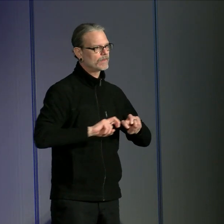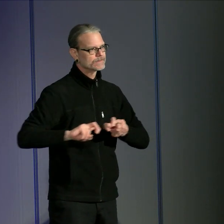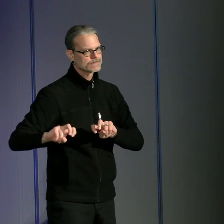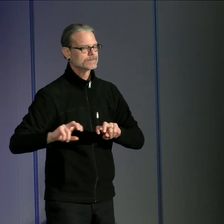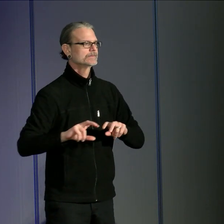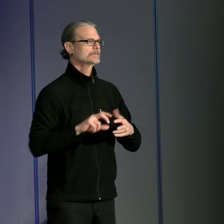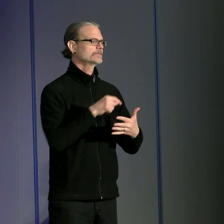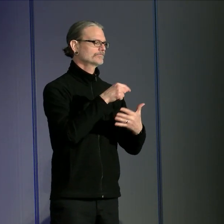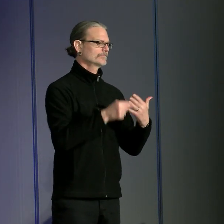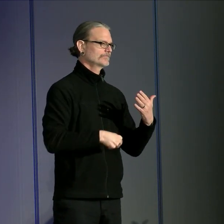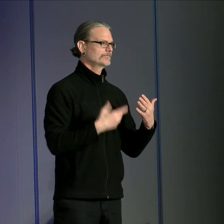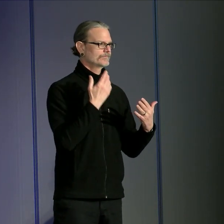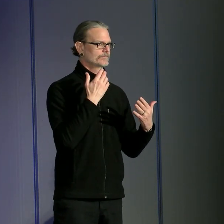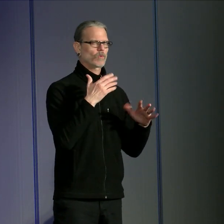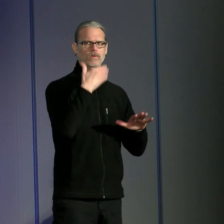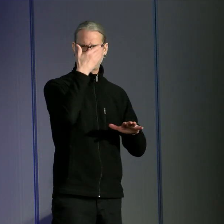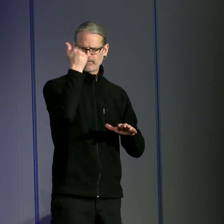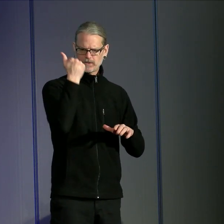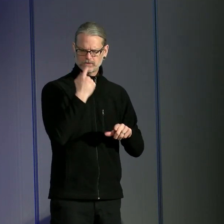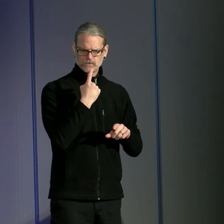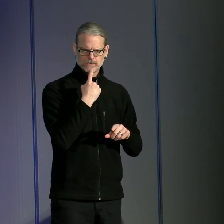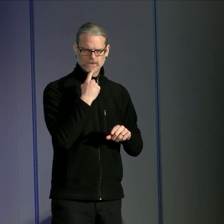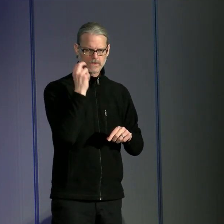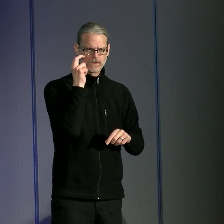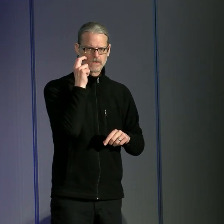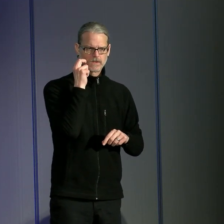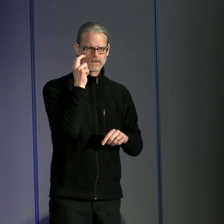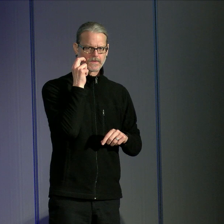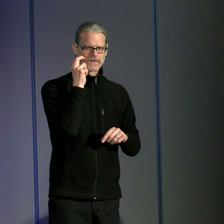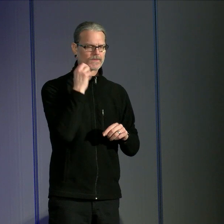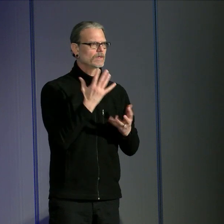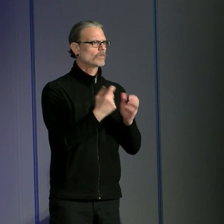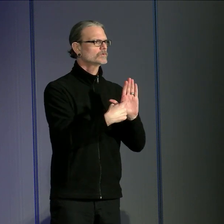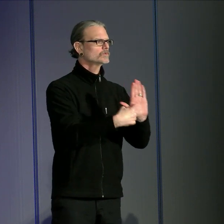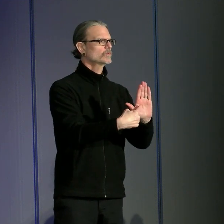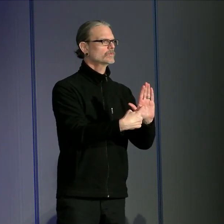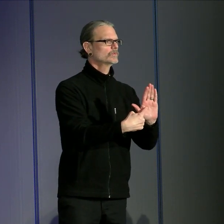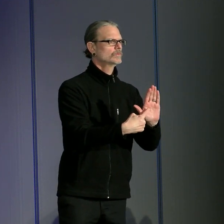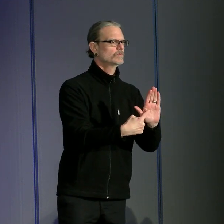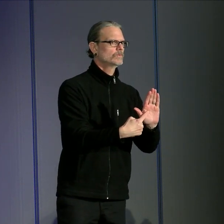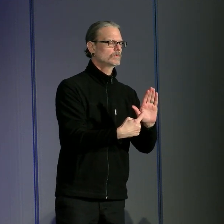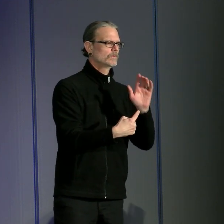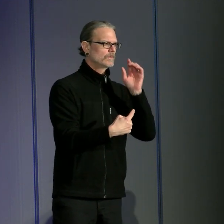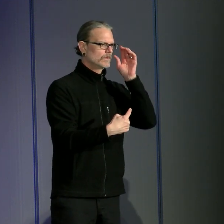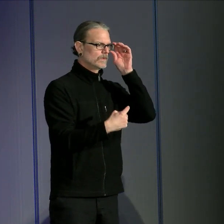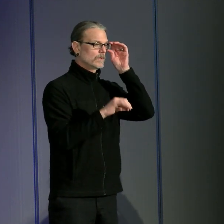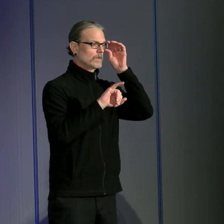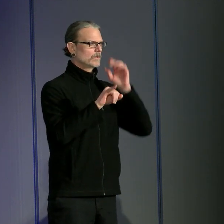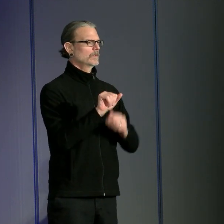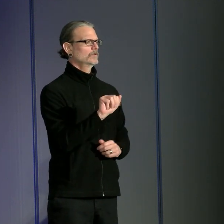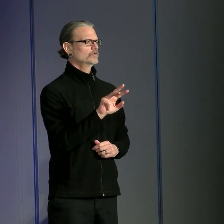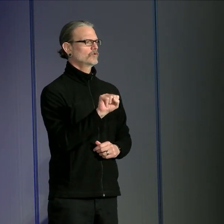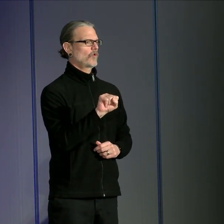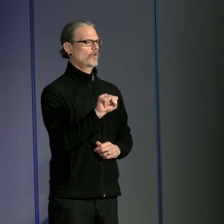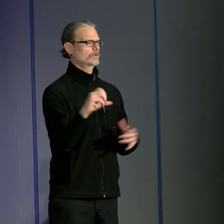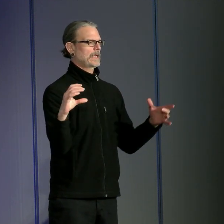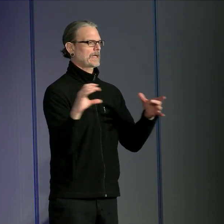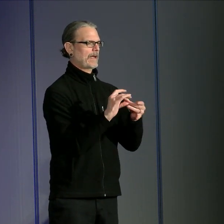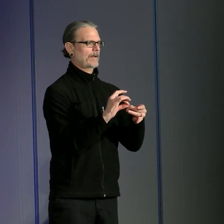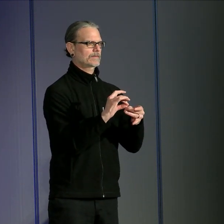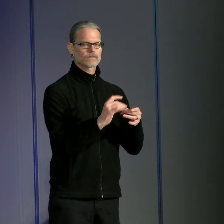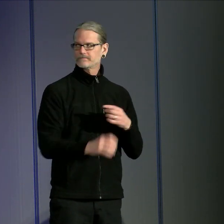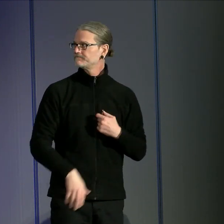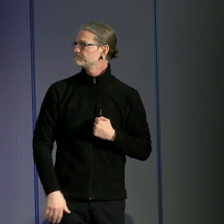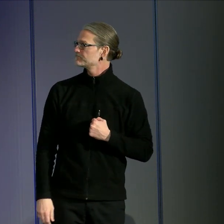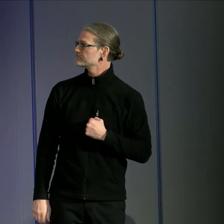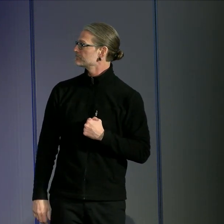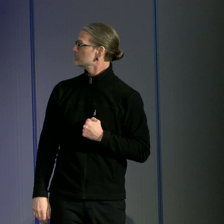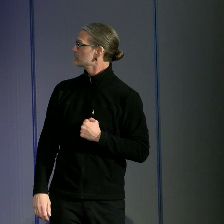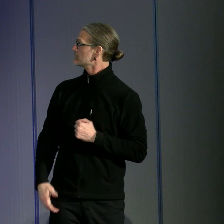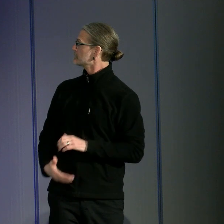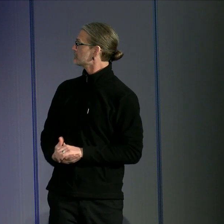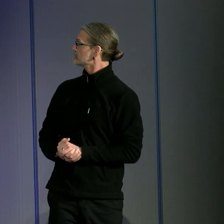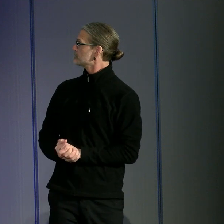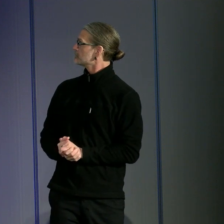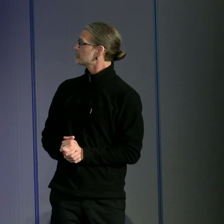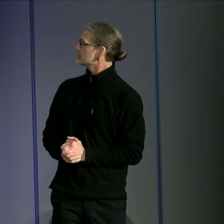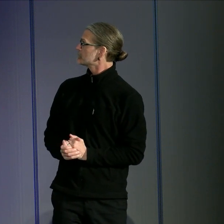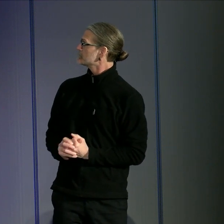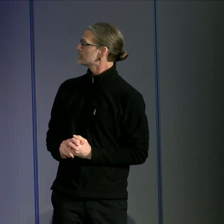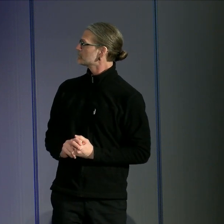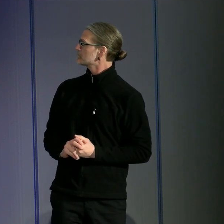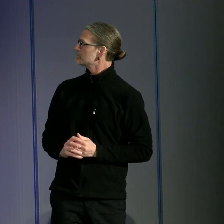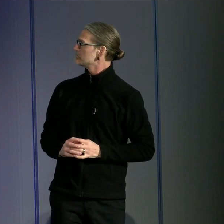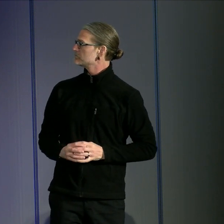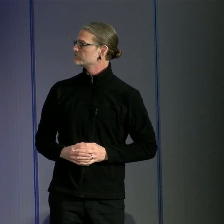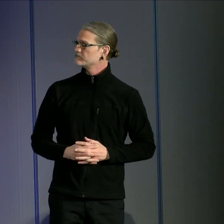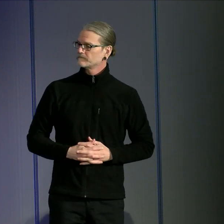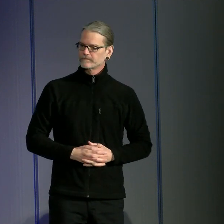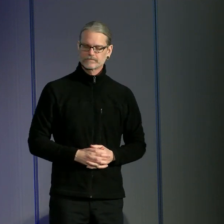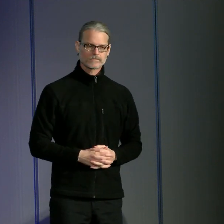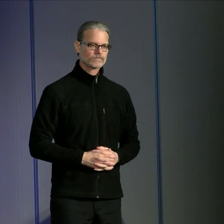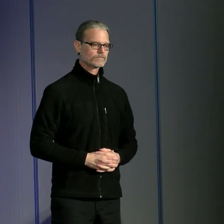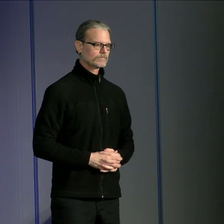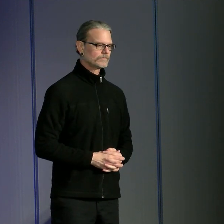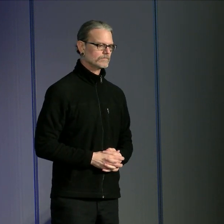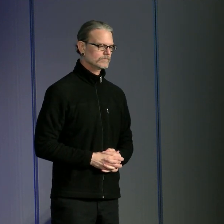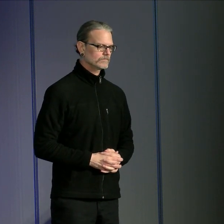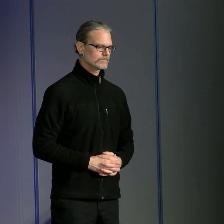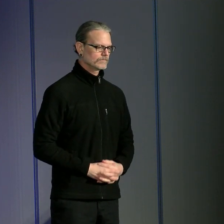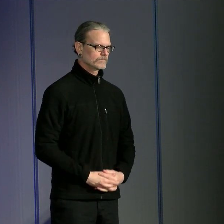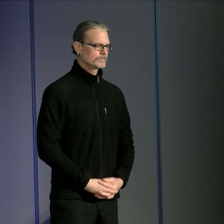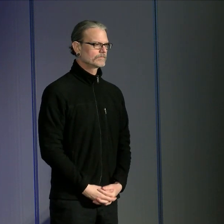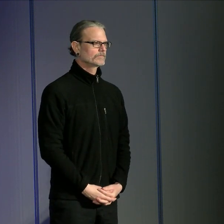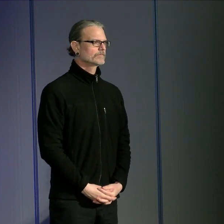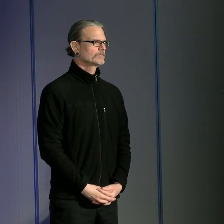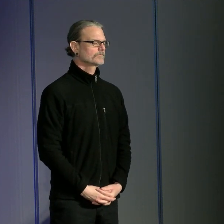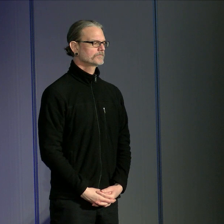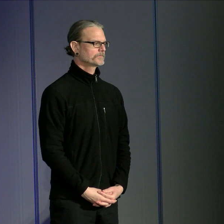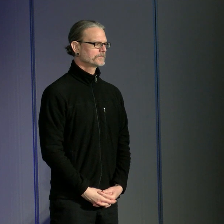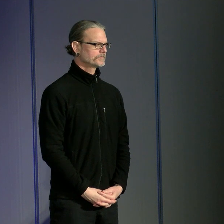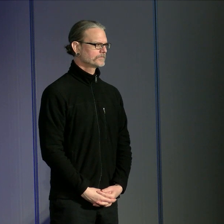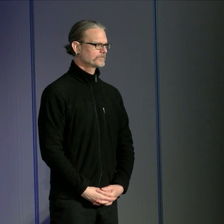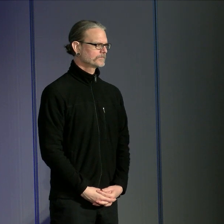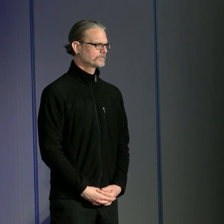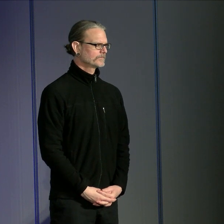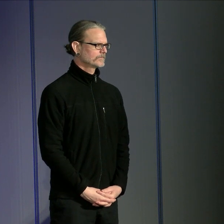I forgot to mention -- I wanted to show you the JAWS Connect.